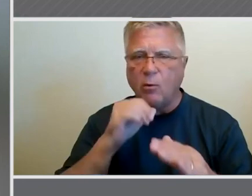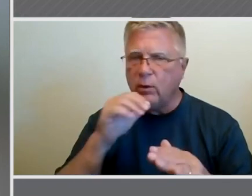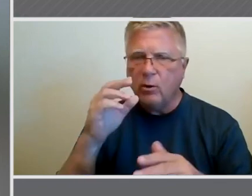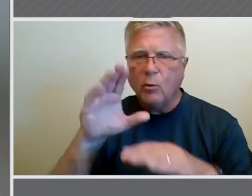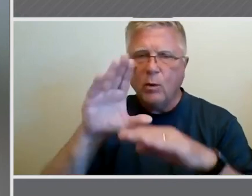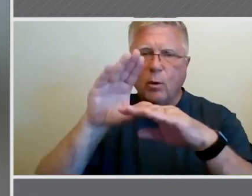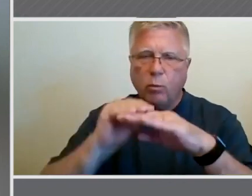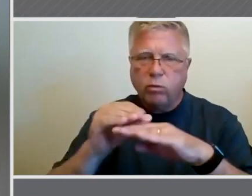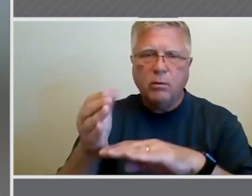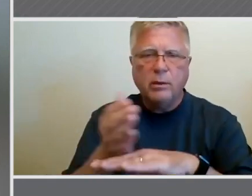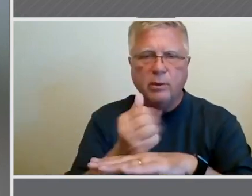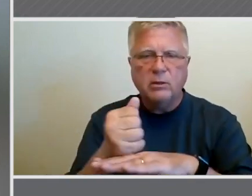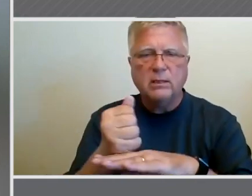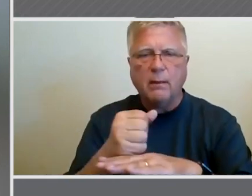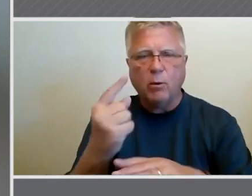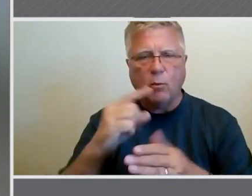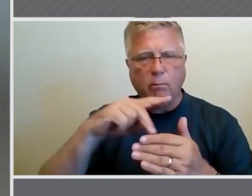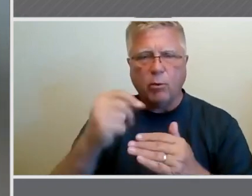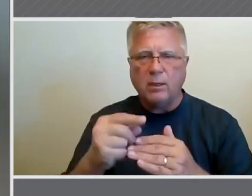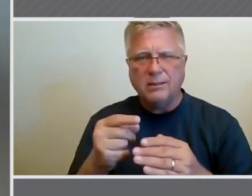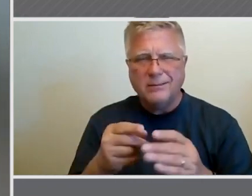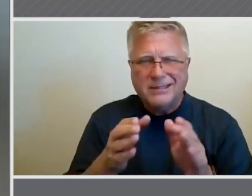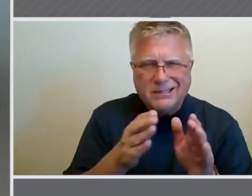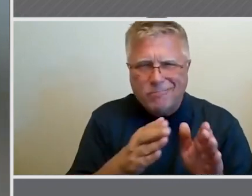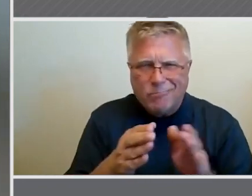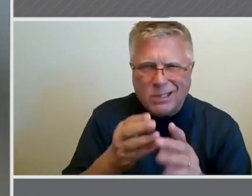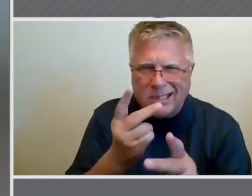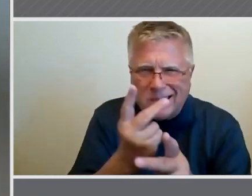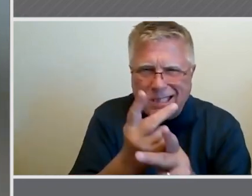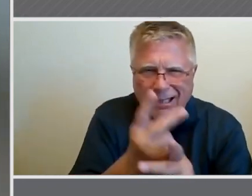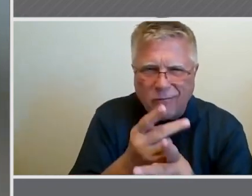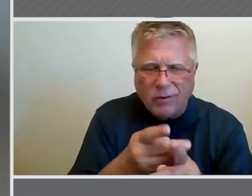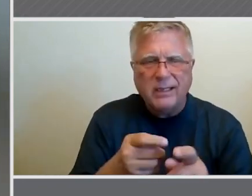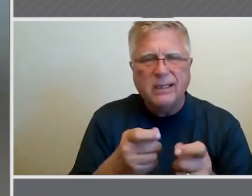So we have to be as strategic as we can and spread it out to as many neighborhoods, we